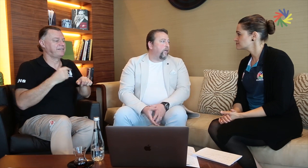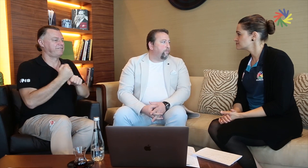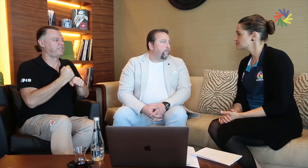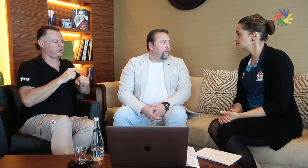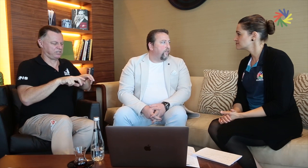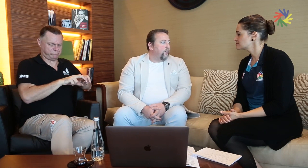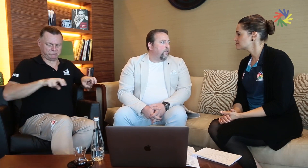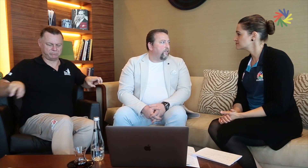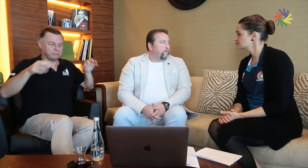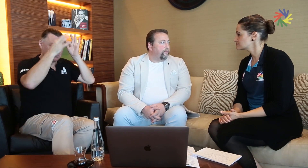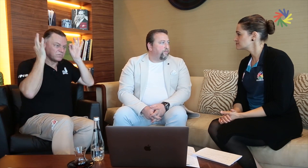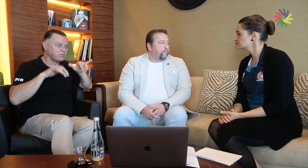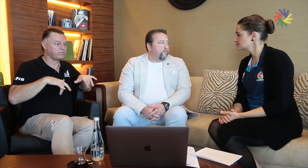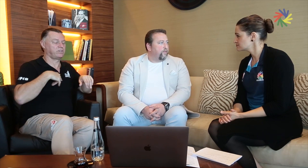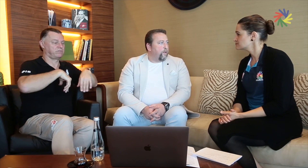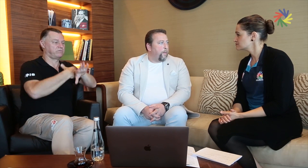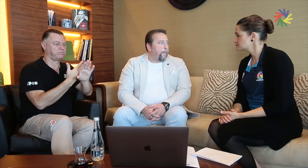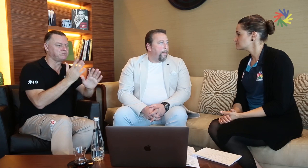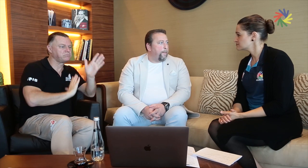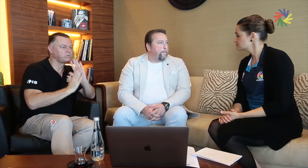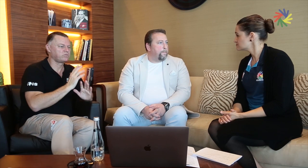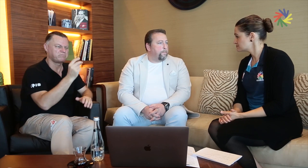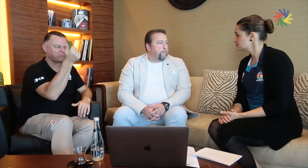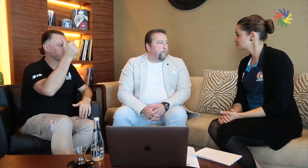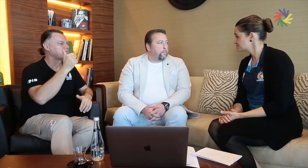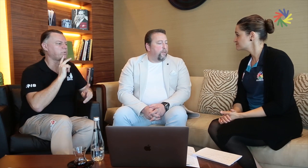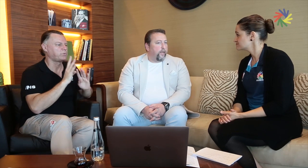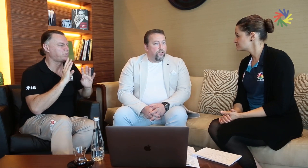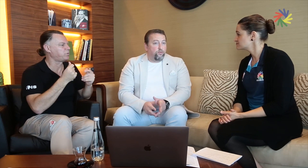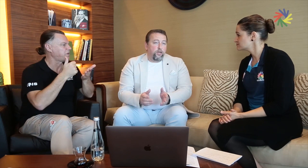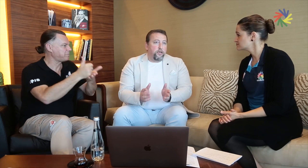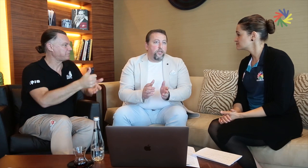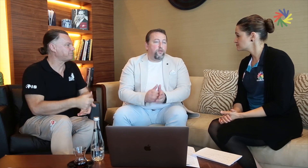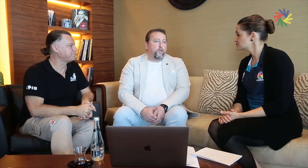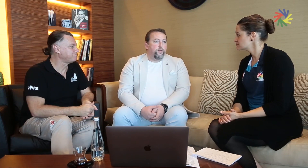It is offered to users with touchscreen tablet